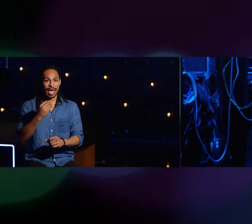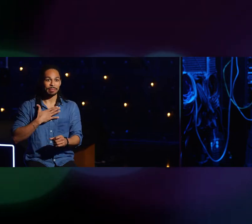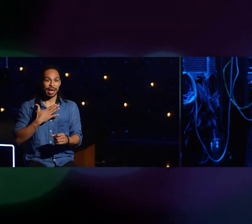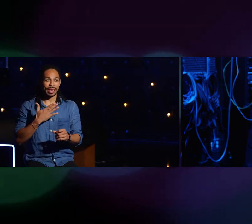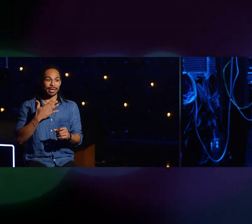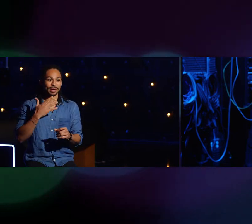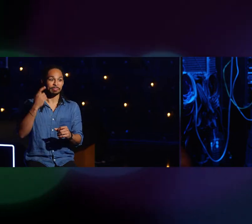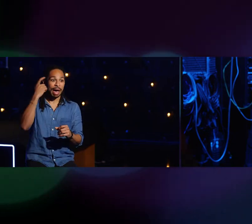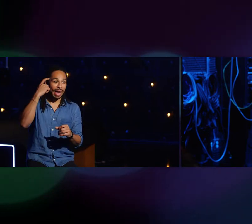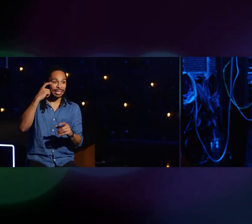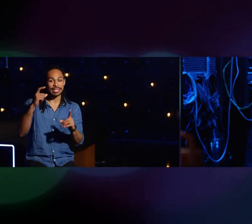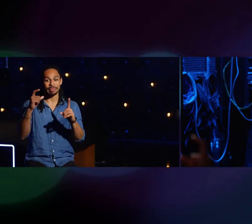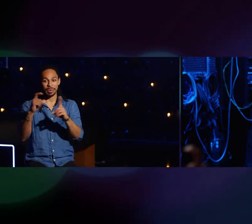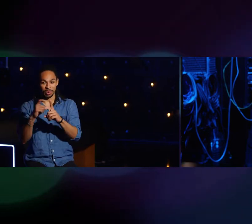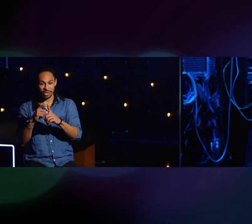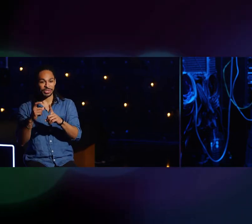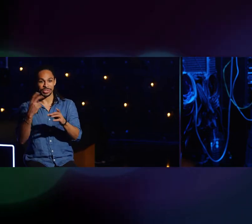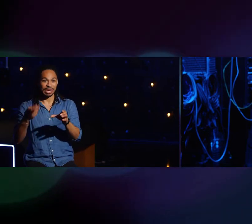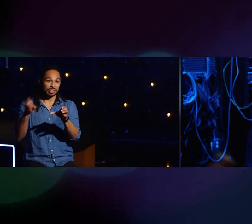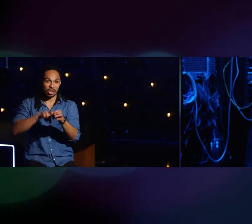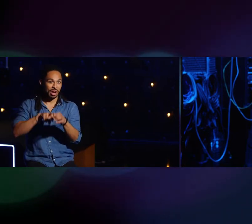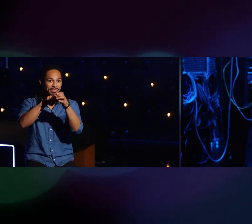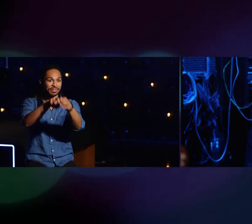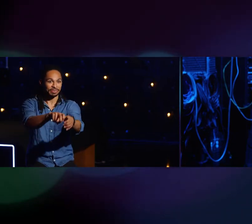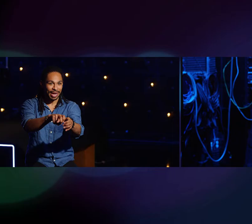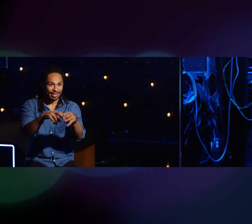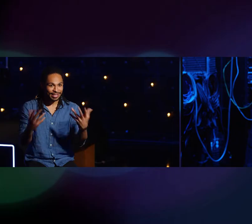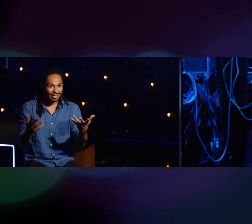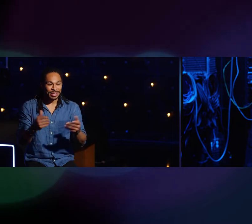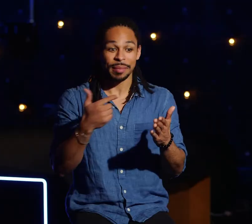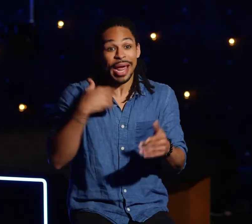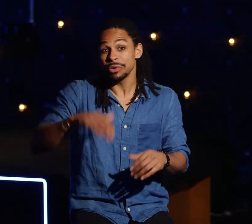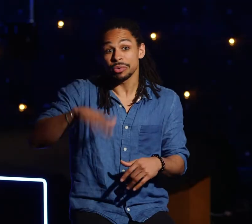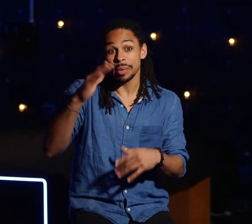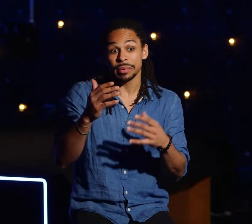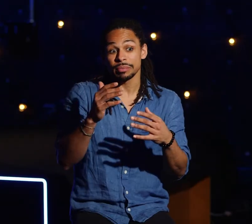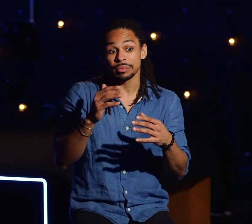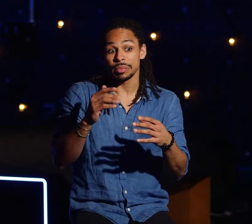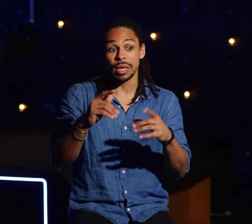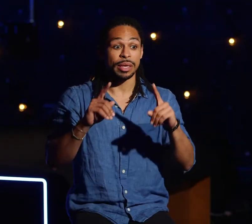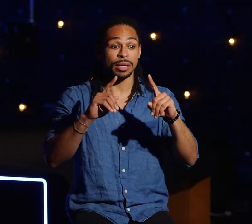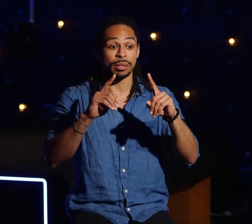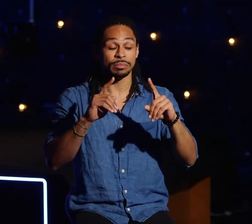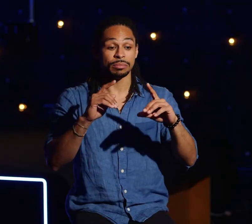and my mind and my words are just kind of along for the ride. I mean, I grew up